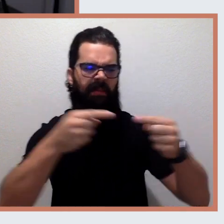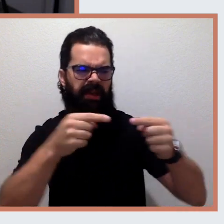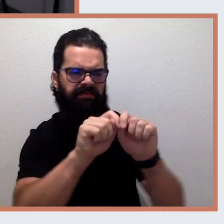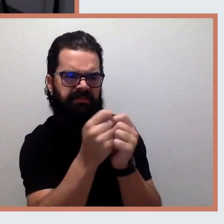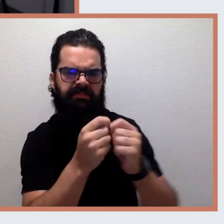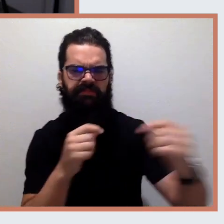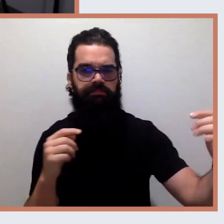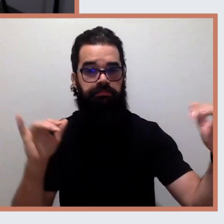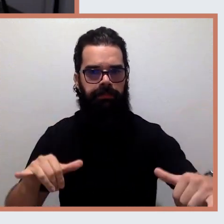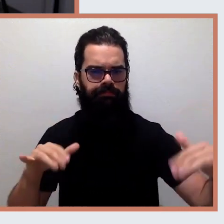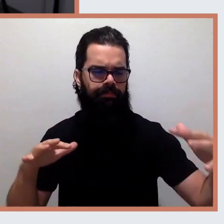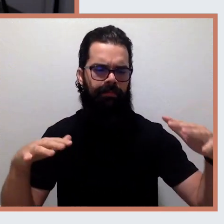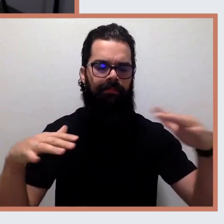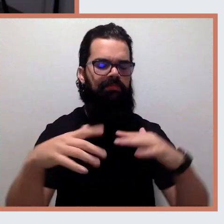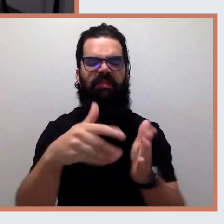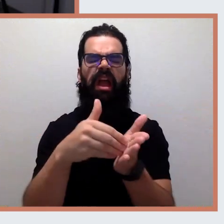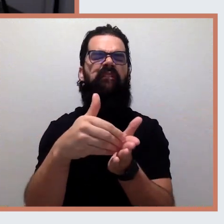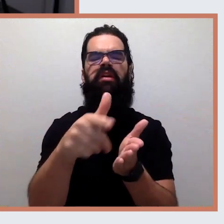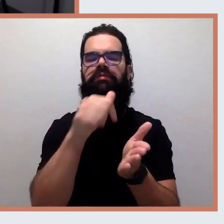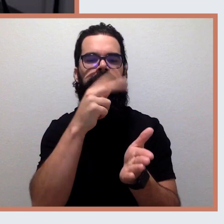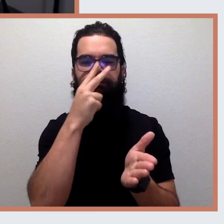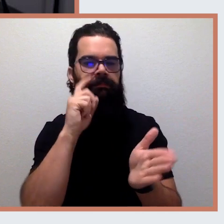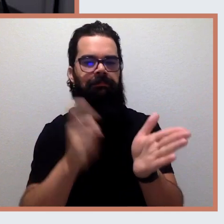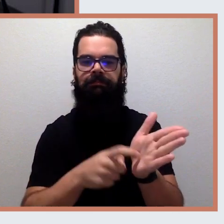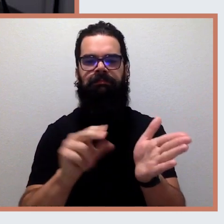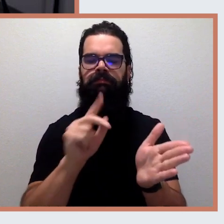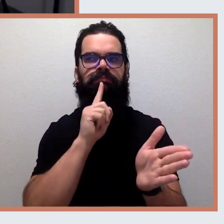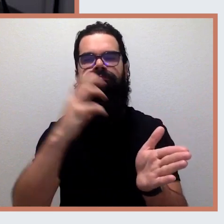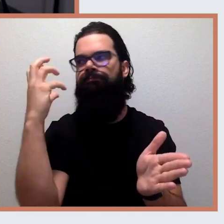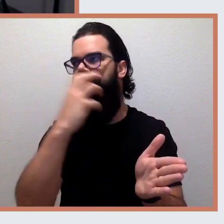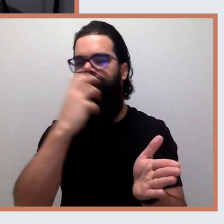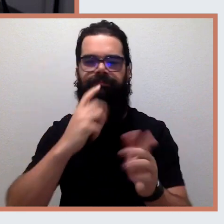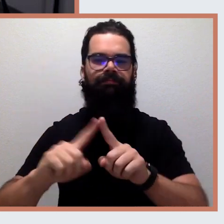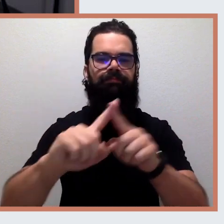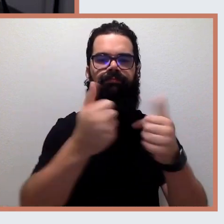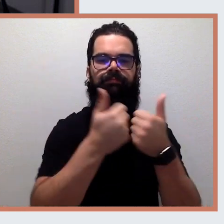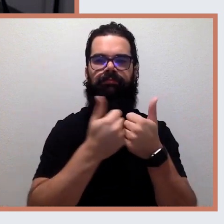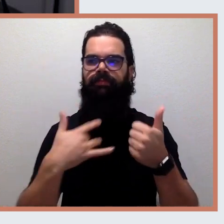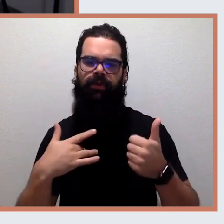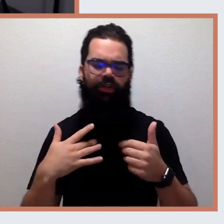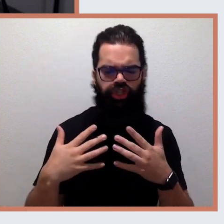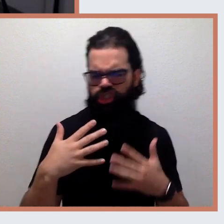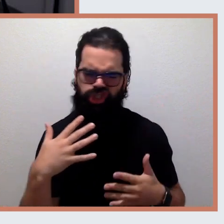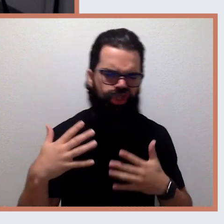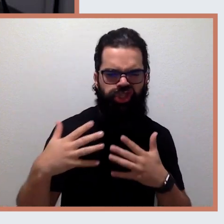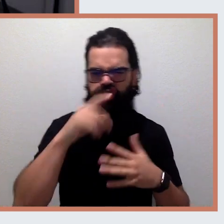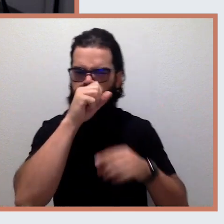to the opposite team, to the opposing team. You don't see that a lot. You know how many games have we gone to where people were talking smack, right?